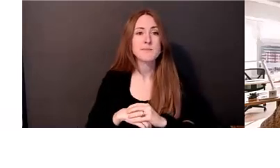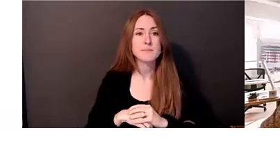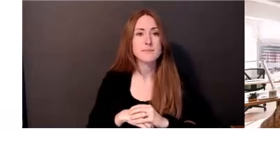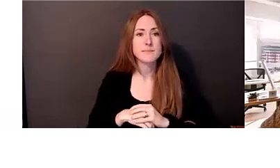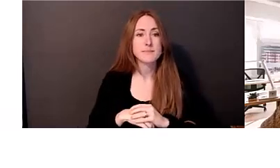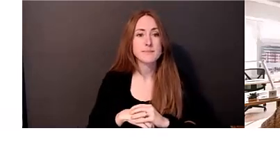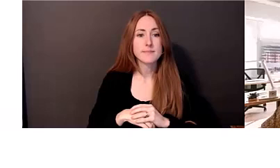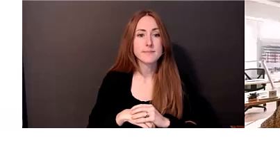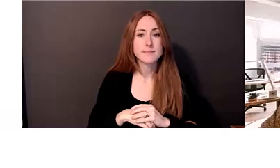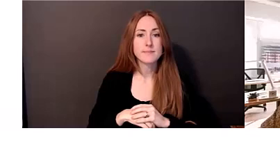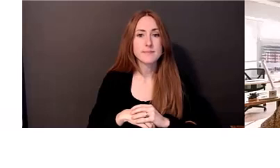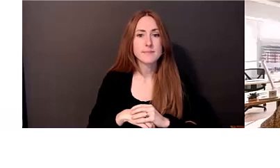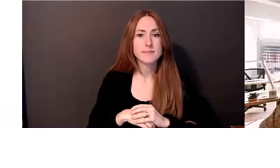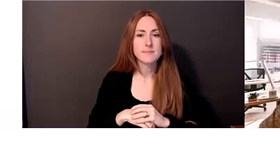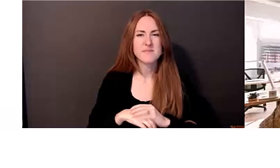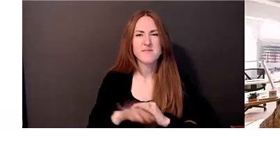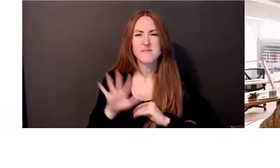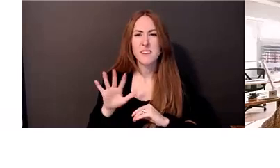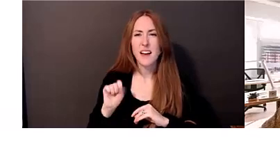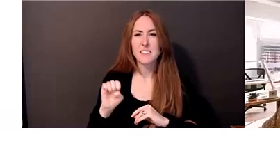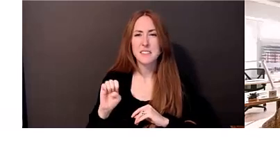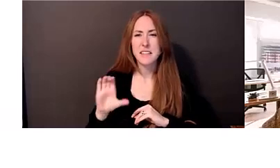I think five seconds is OK for this poll.